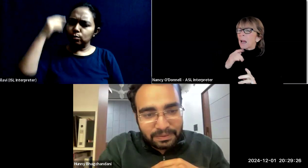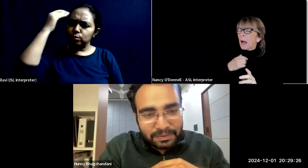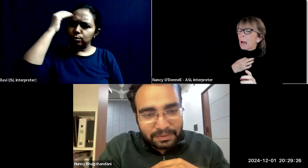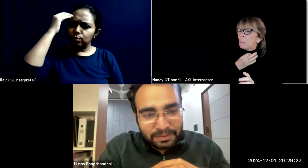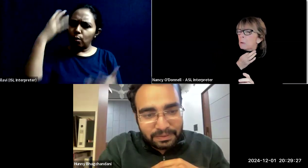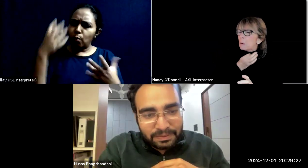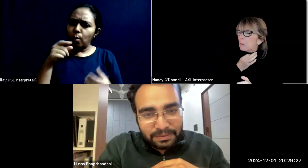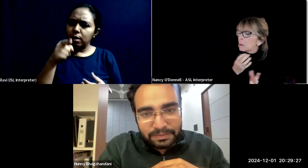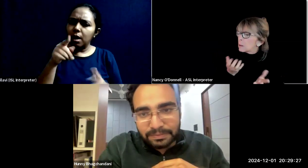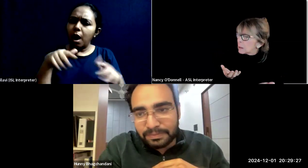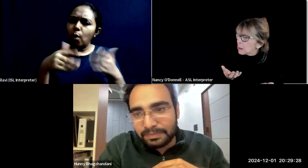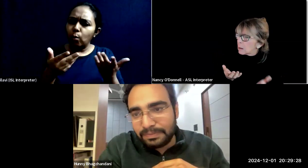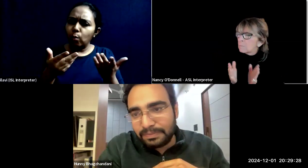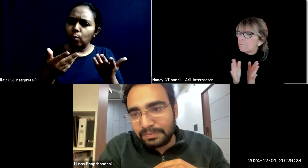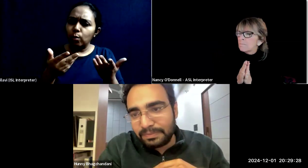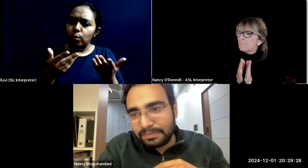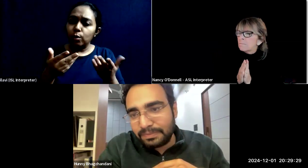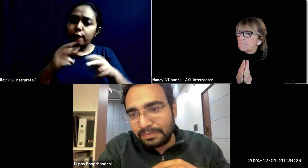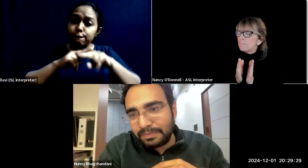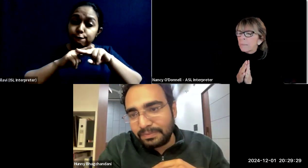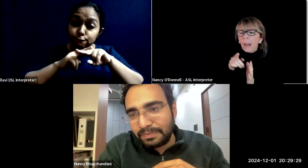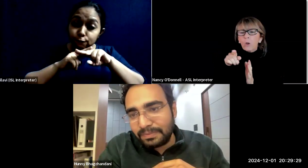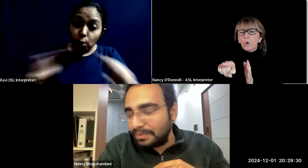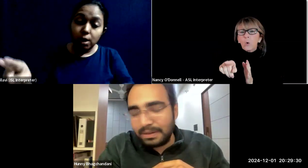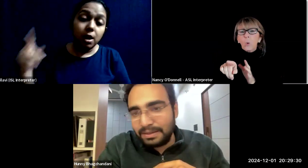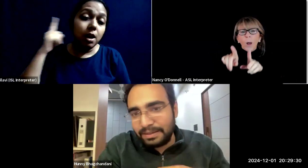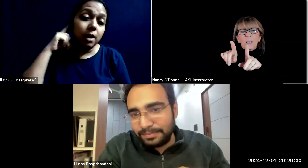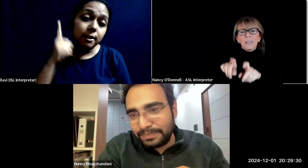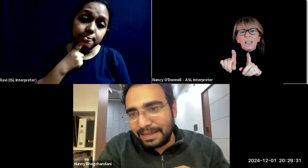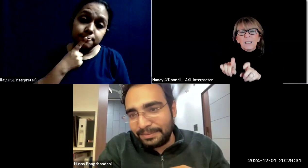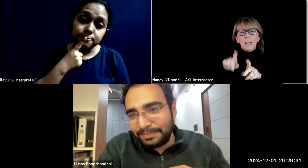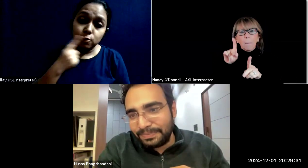has any profoundly deaf person use this one?